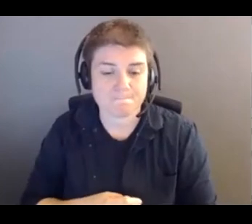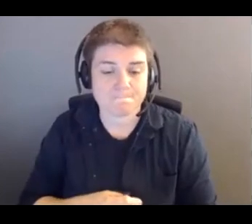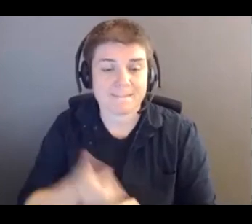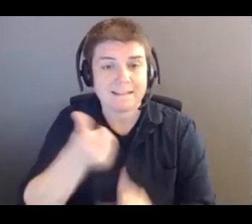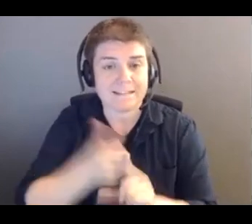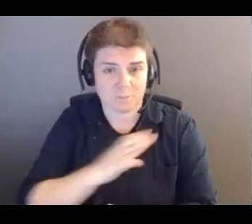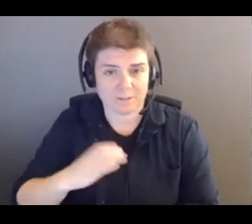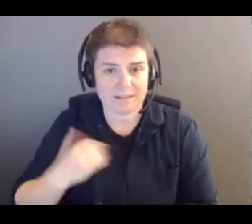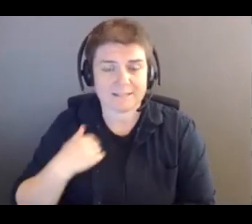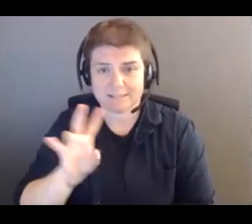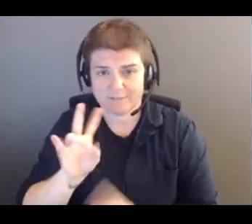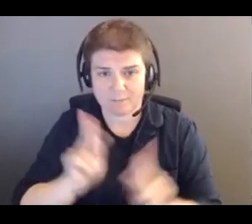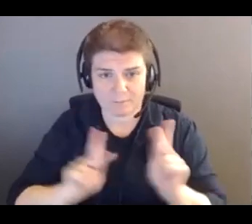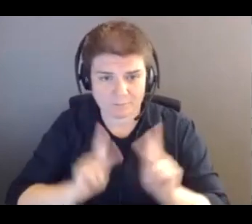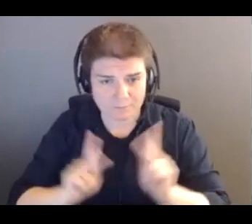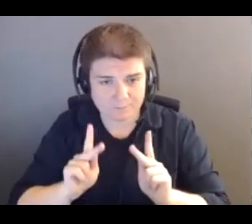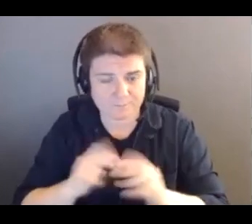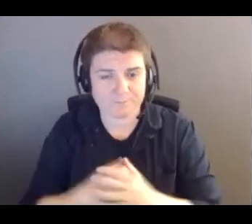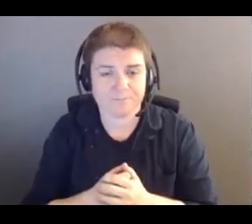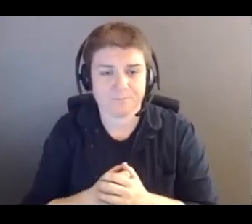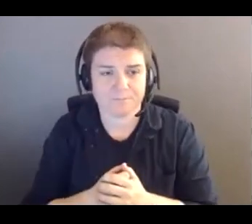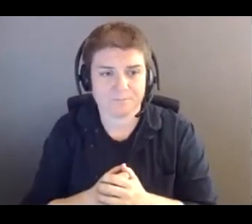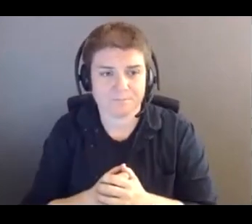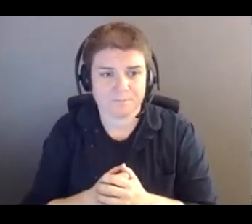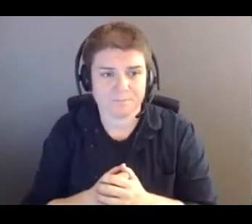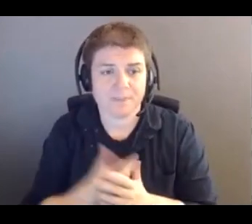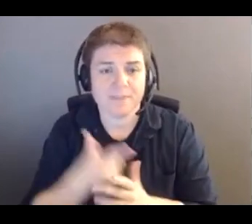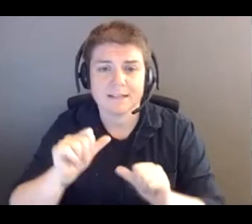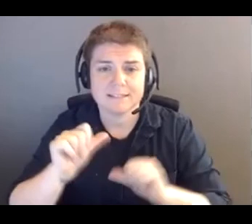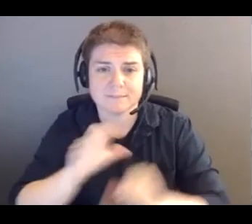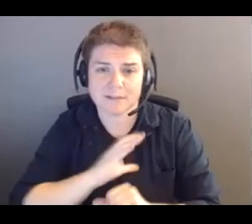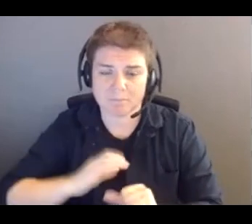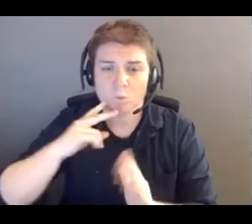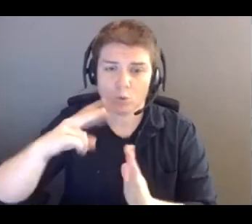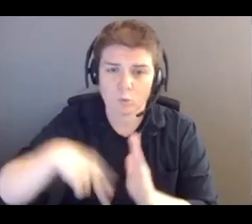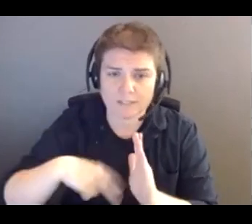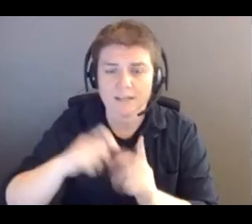members. The assessment committees will read and score applications online between mid